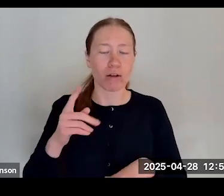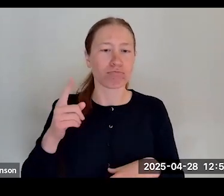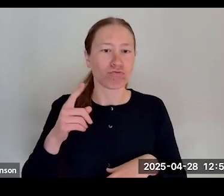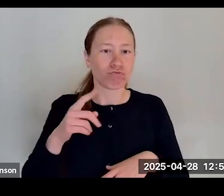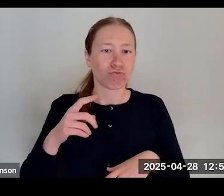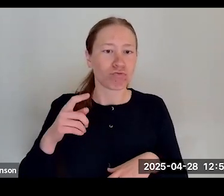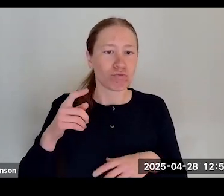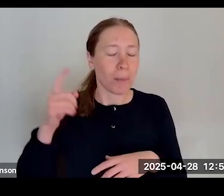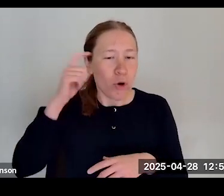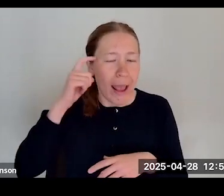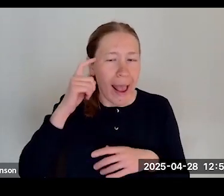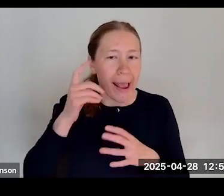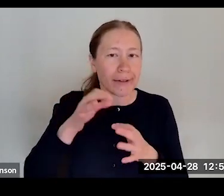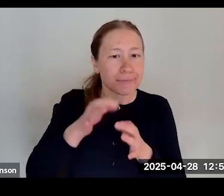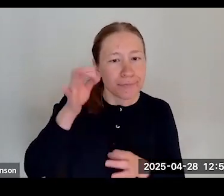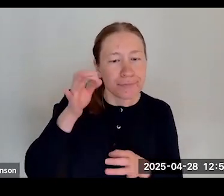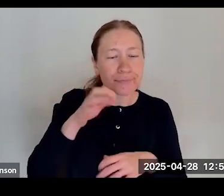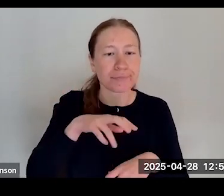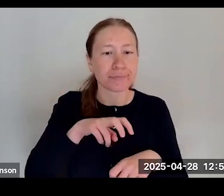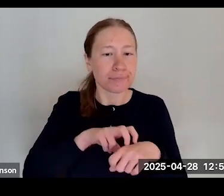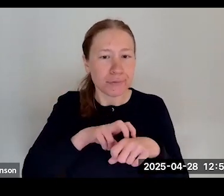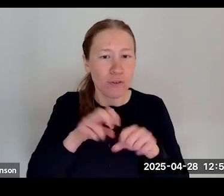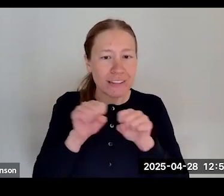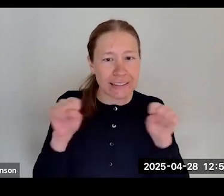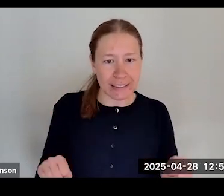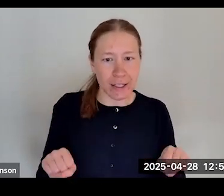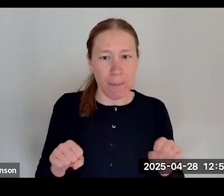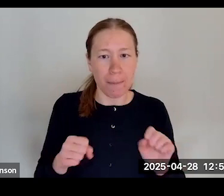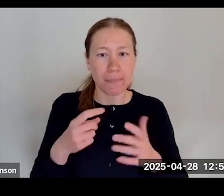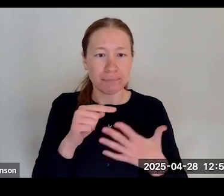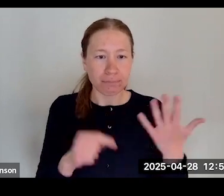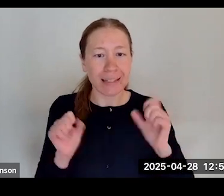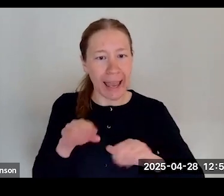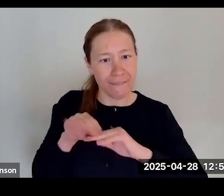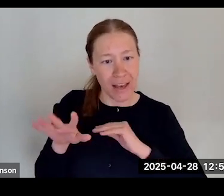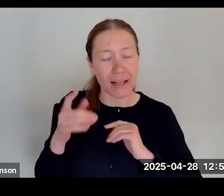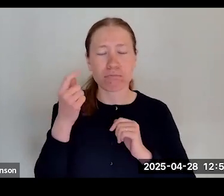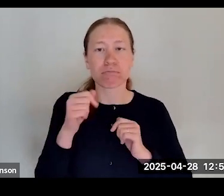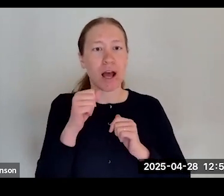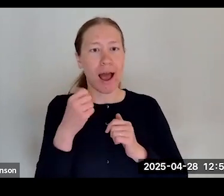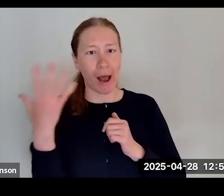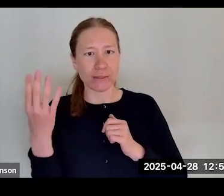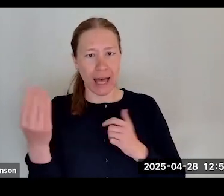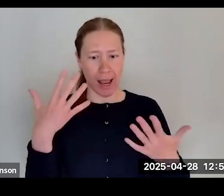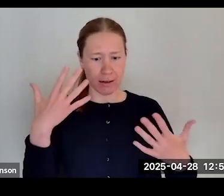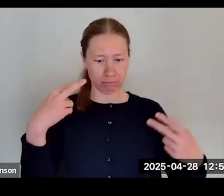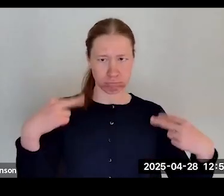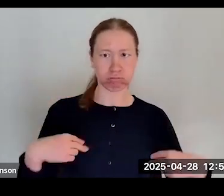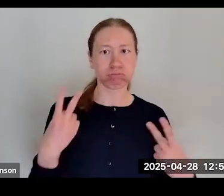from the outside yet can limit or challenge a person's movements, senses, and/or activities.